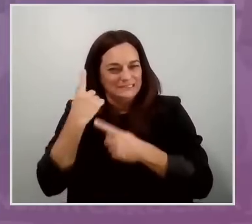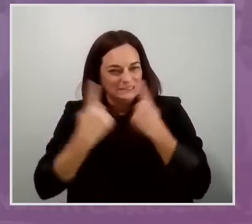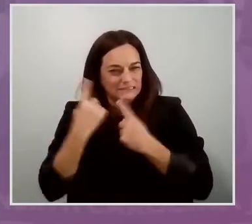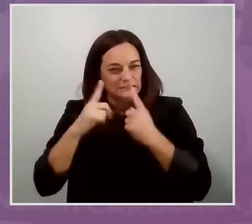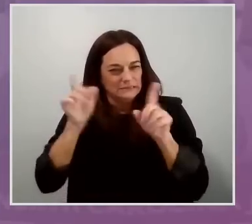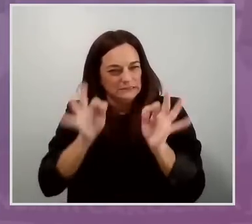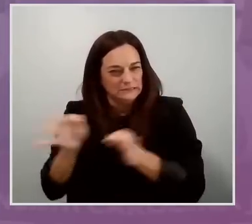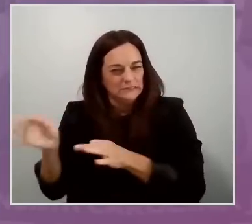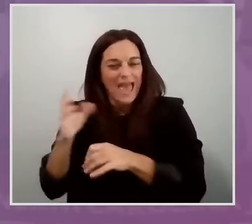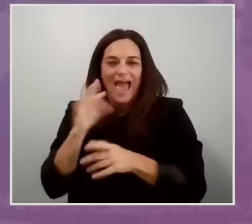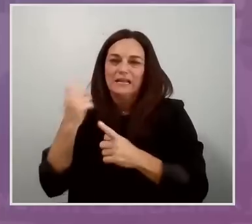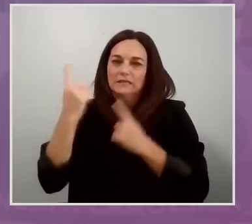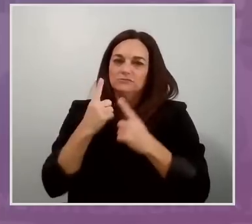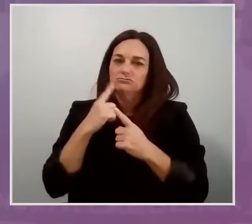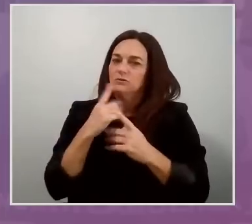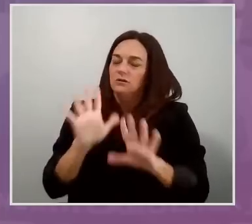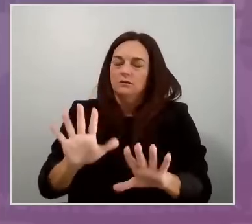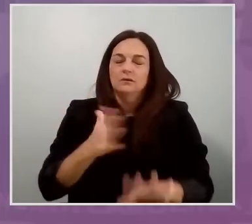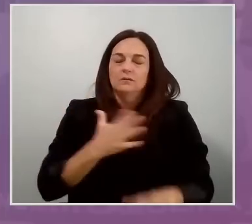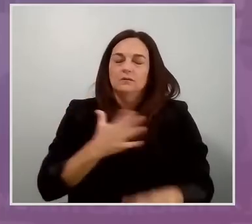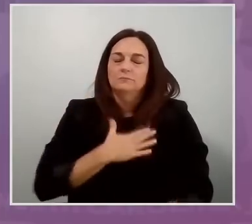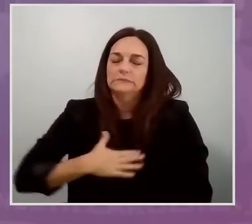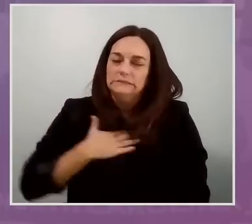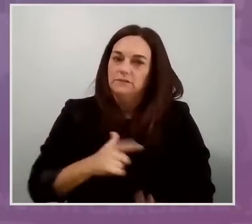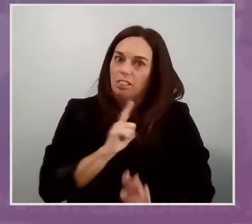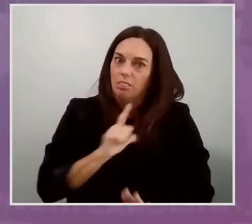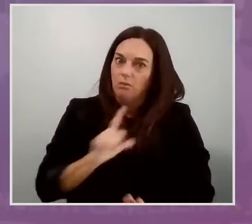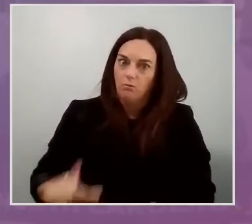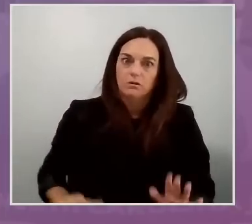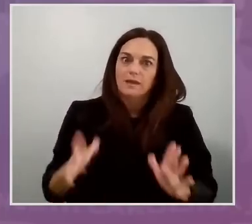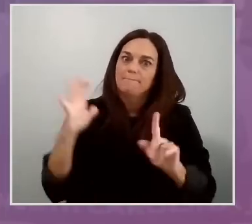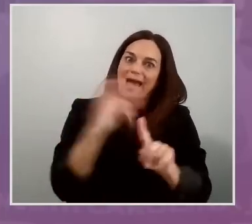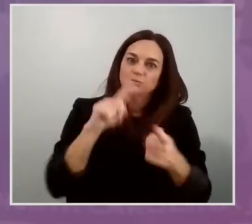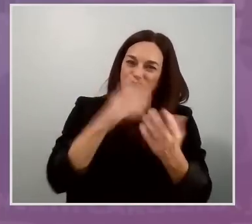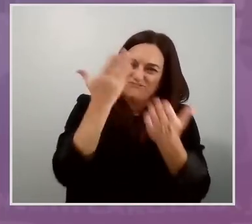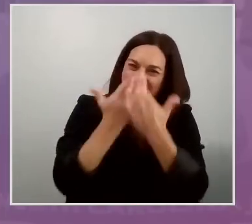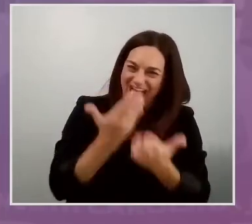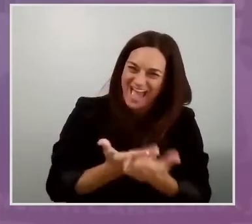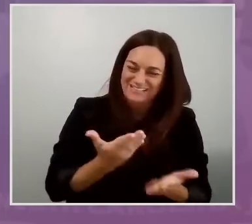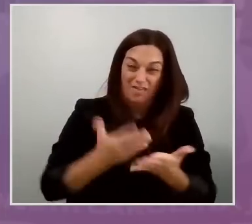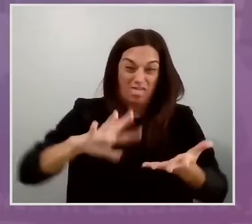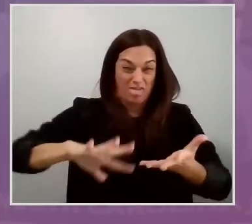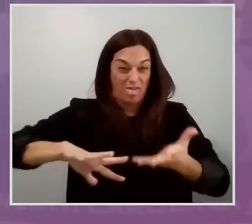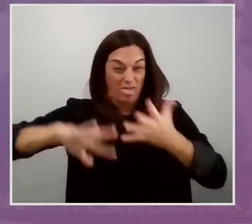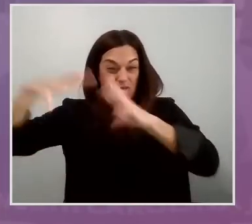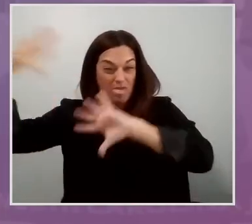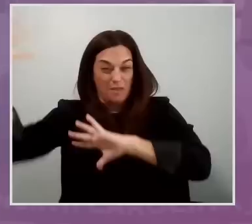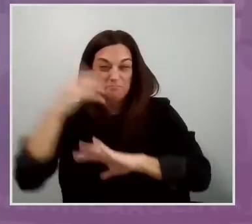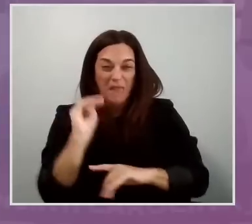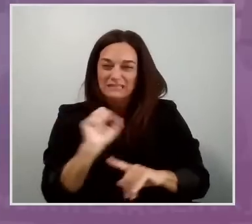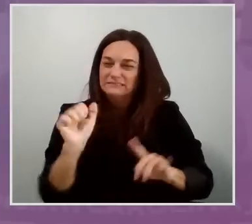SHIPP. WE NEED A TEAM THAT WILL MAKE SOUND DECISIONS, CONSIDERING FACTS.